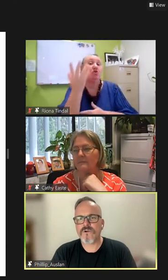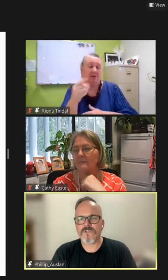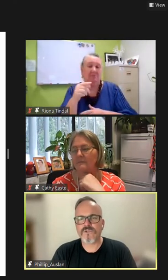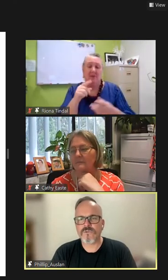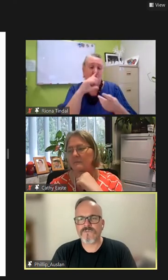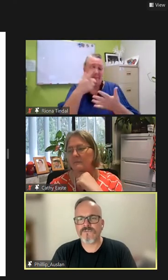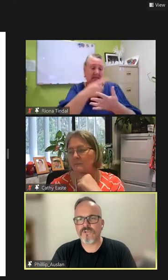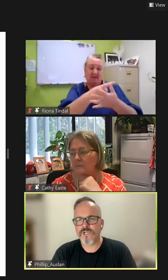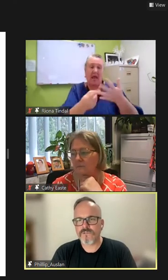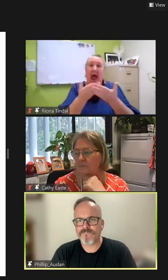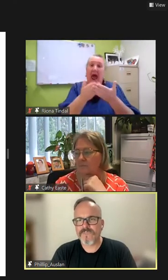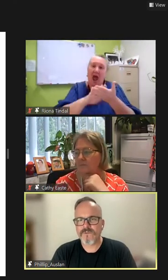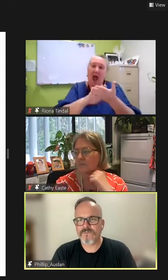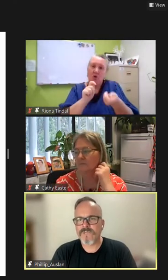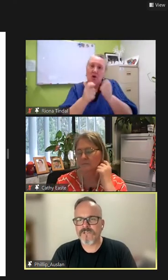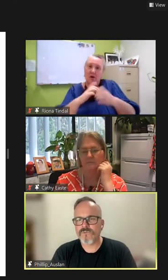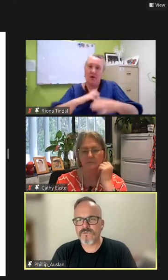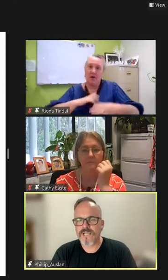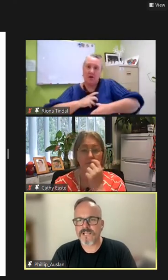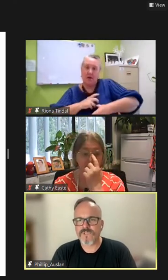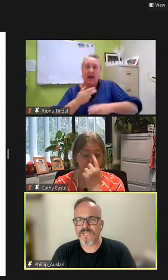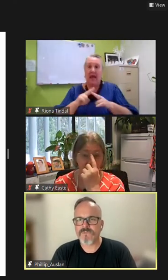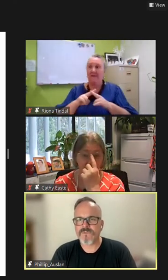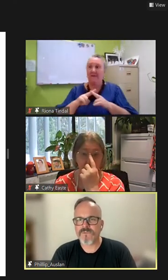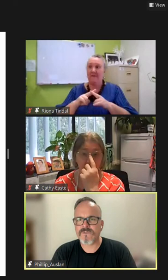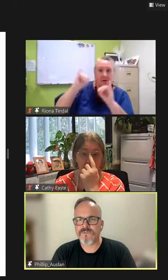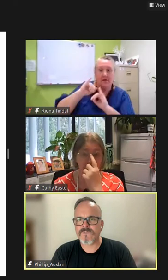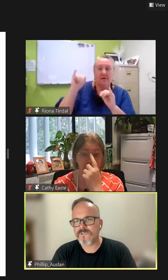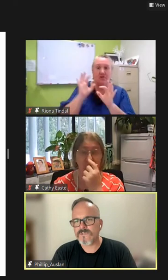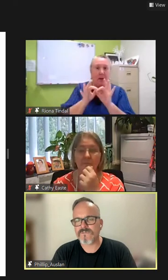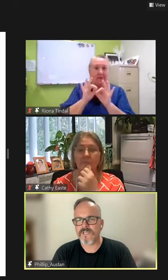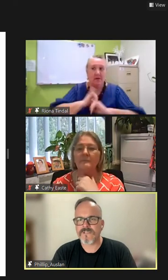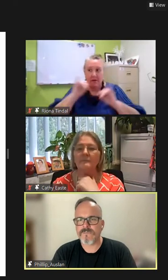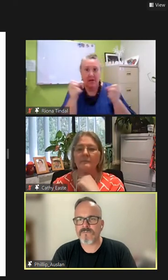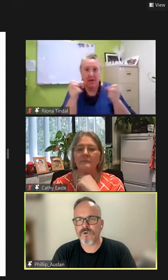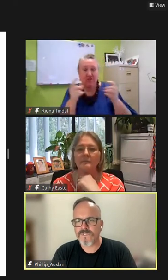also got tools for the future, many tools, and how to adapt those tools. If there's something that